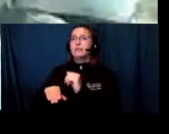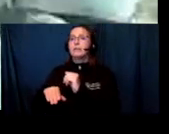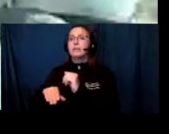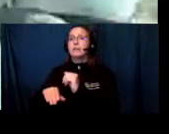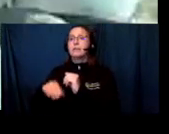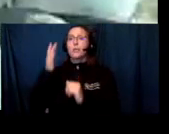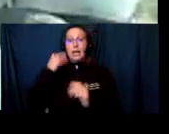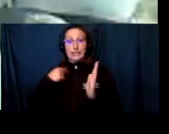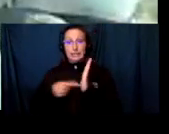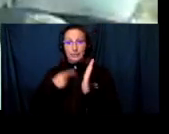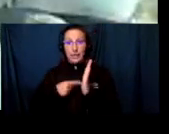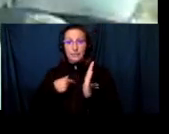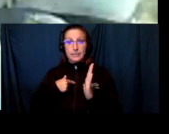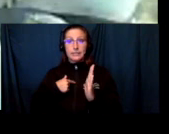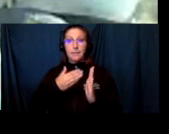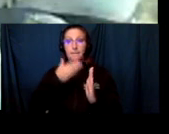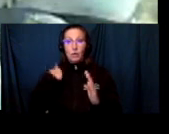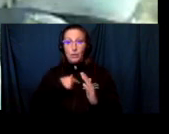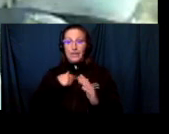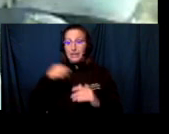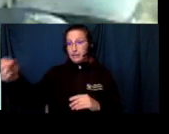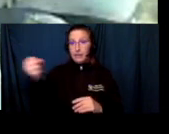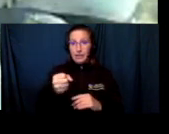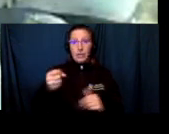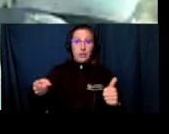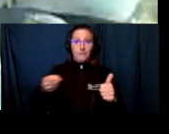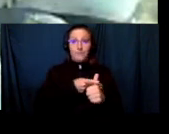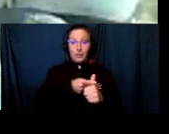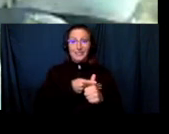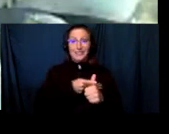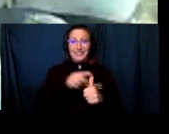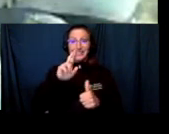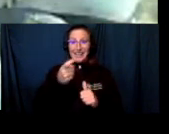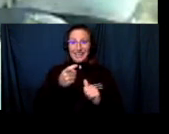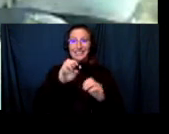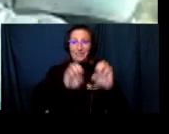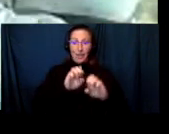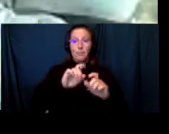getting kids to the initial diagnostic eval by three months of age, but getting a confirmatory